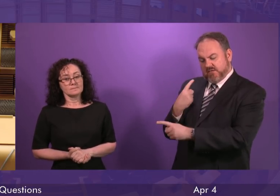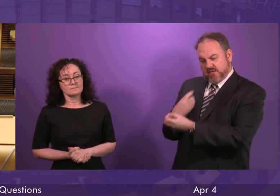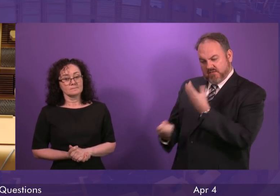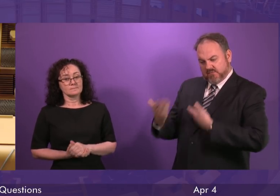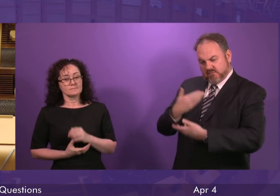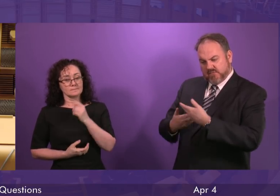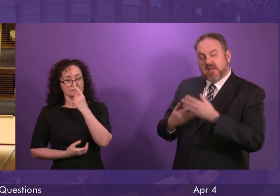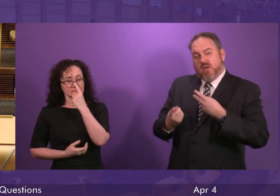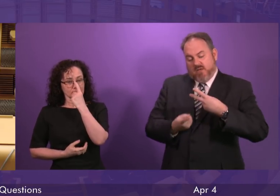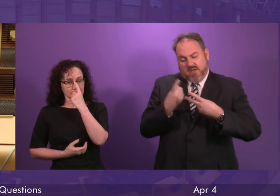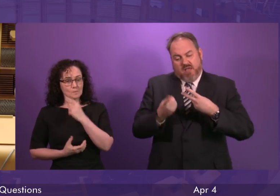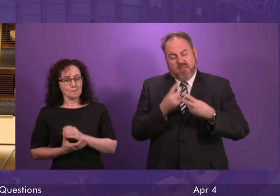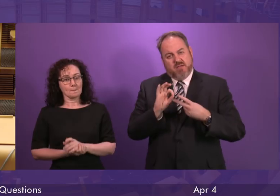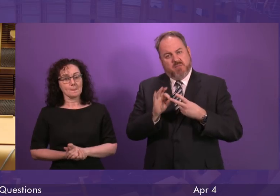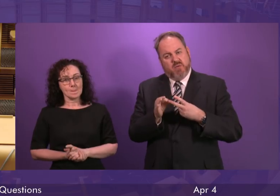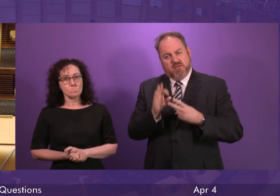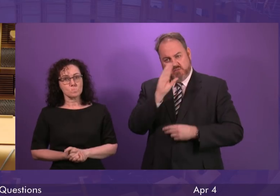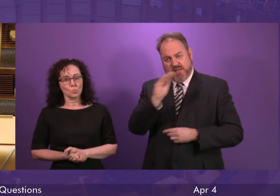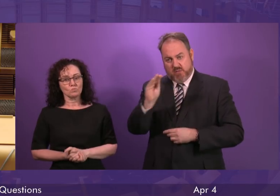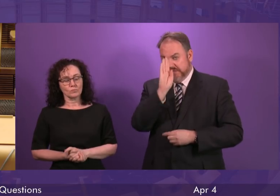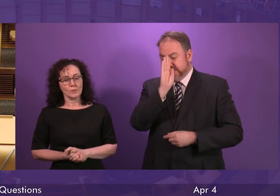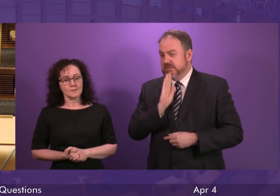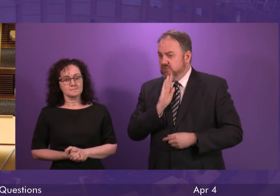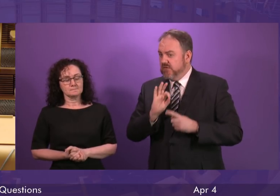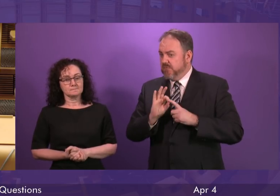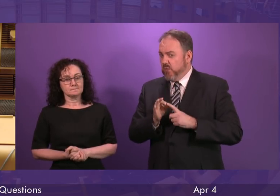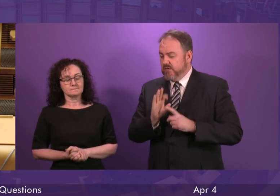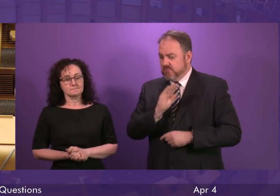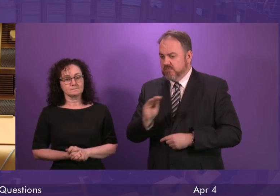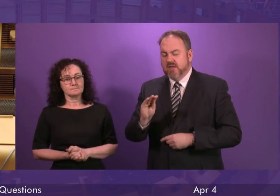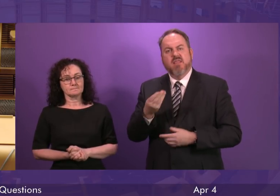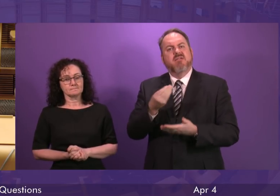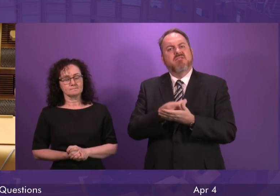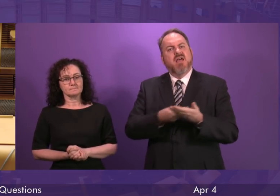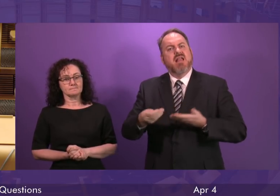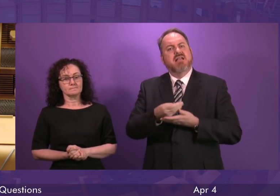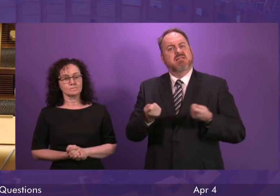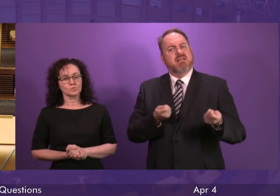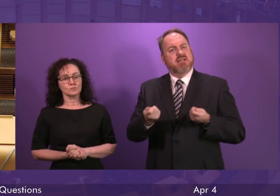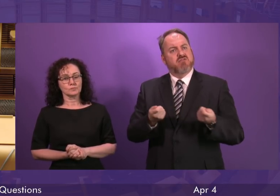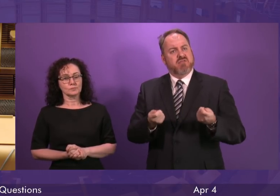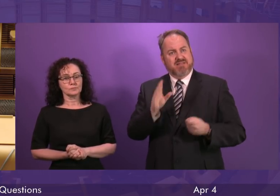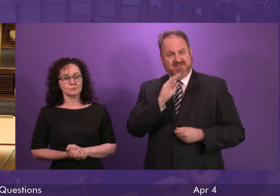Richard Leonard: Let me turn to something else that is extremely serious. The Cabinet Secretary for Finance, Economy and Fair Work said that Brexit would represent